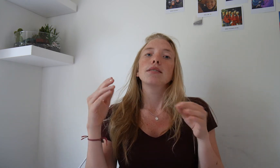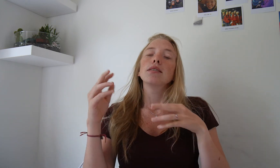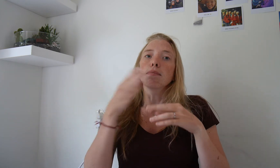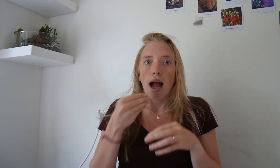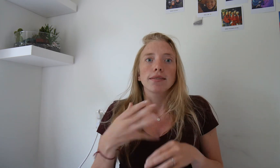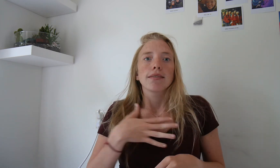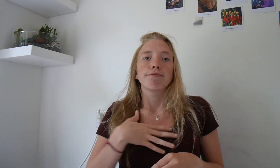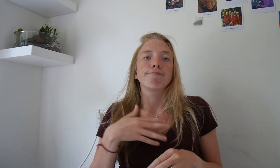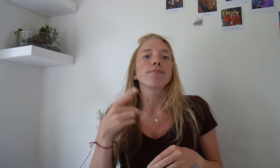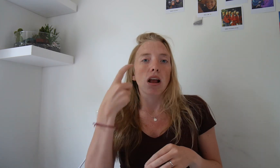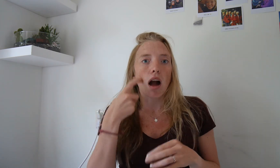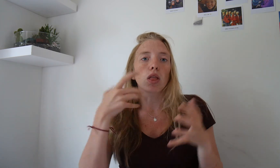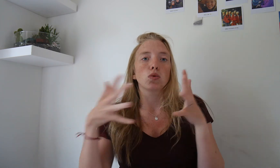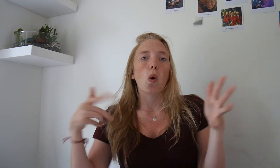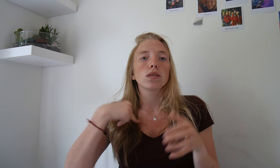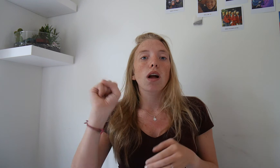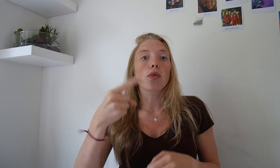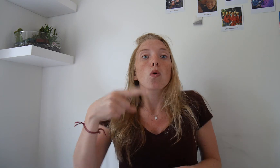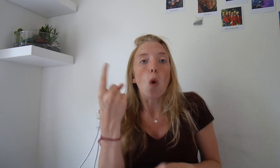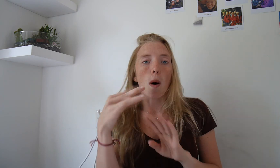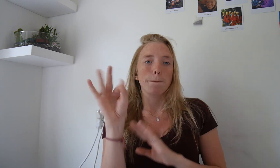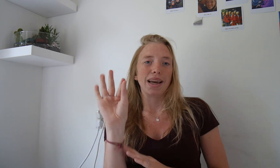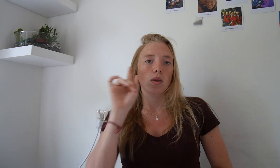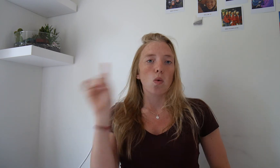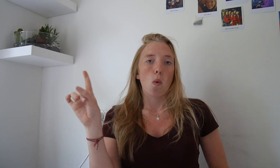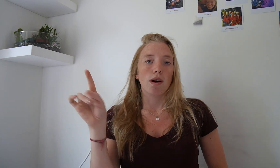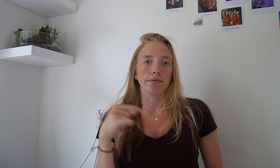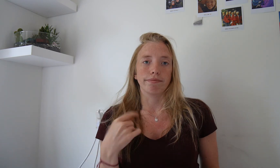There was a big chance that this could improve my hearing.